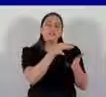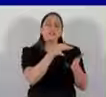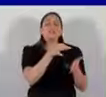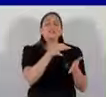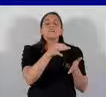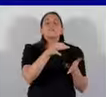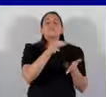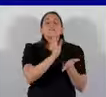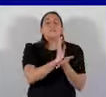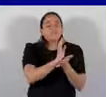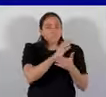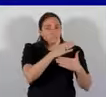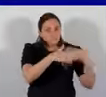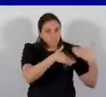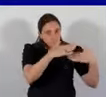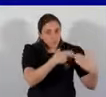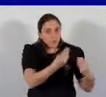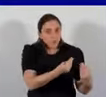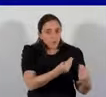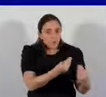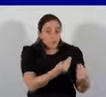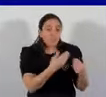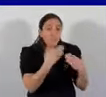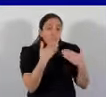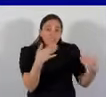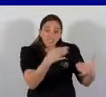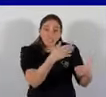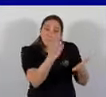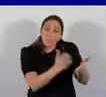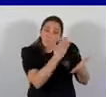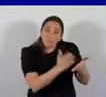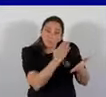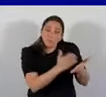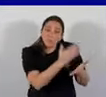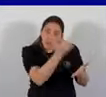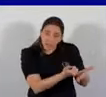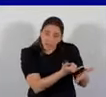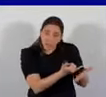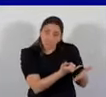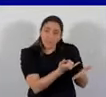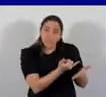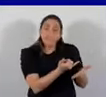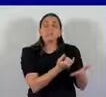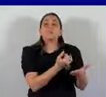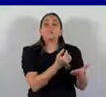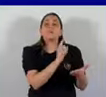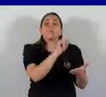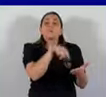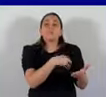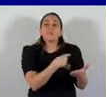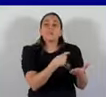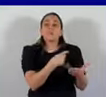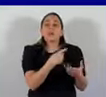Which is the representation of growing performance He said that productivity gain that can be generated has a limit